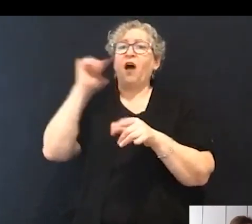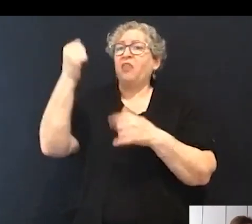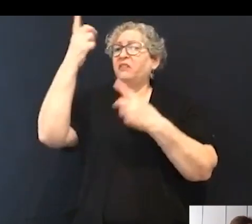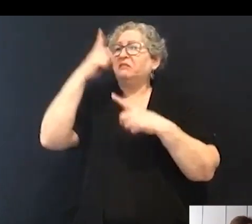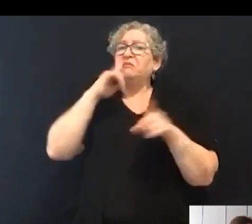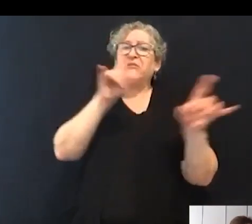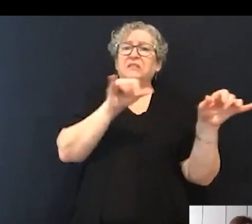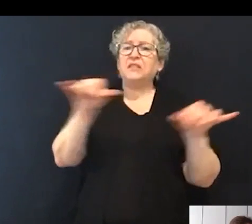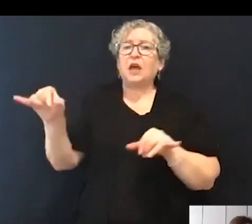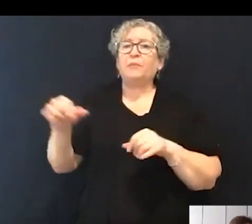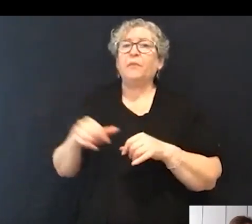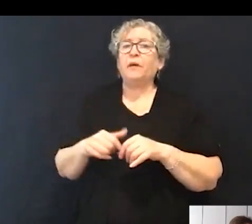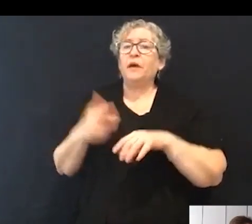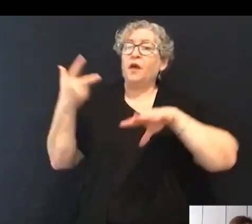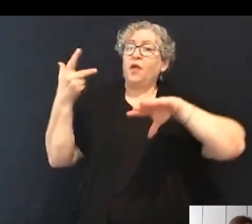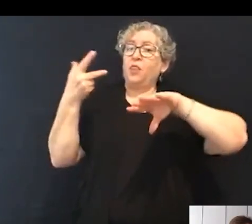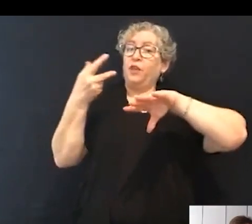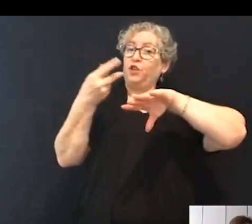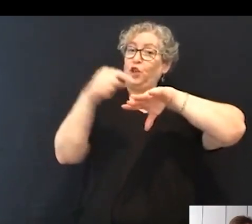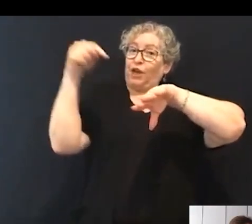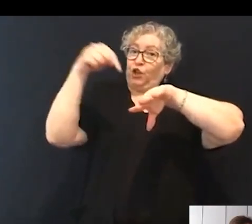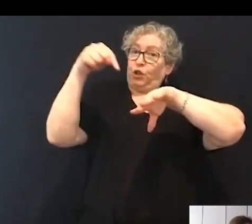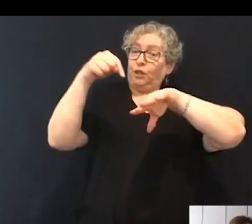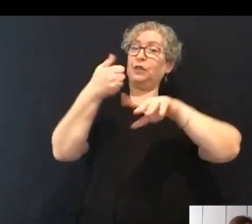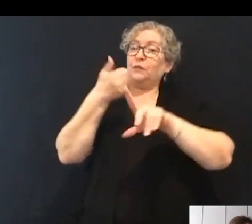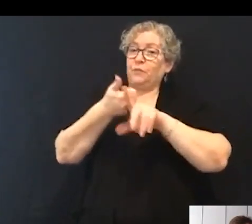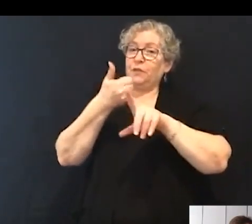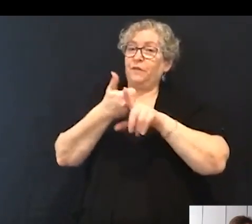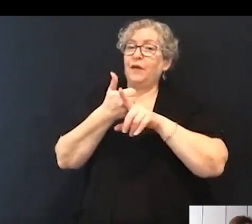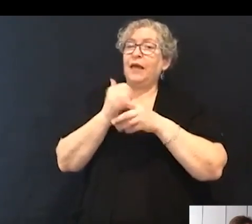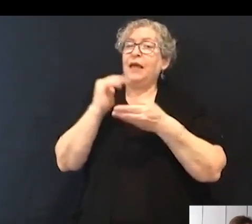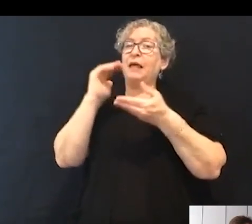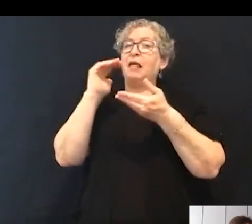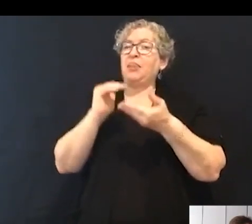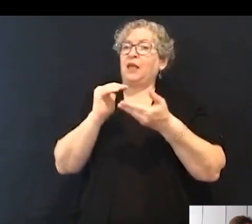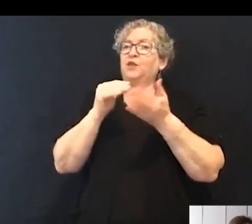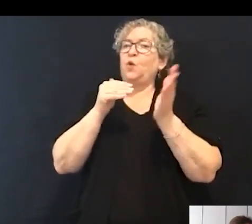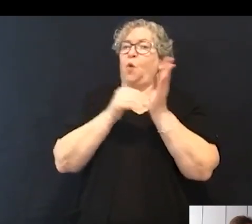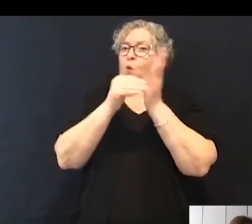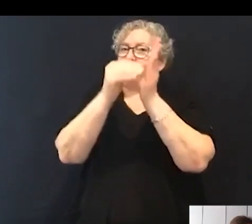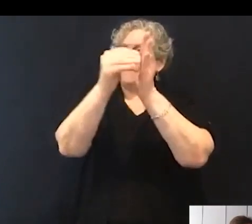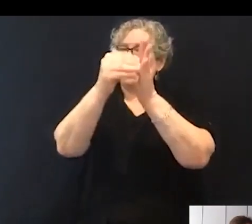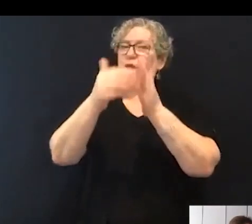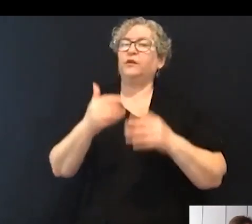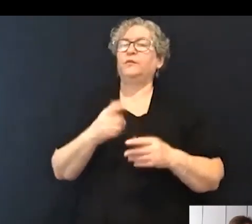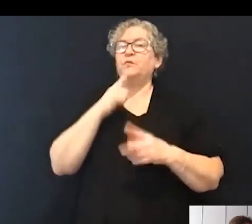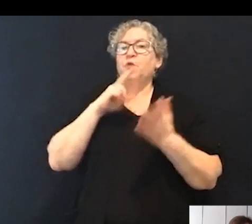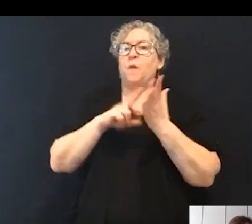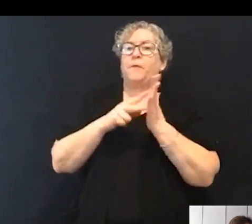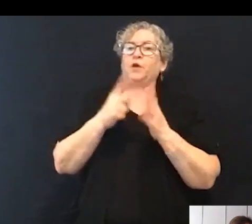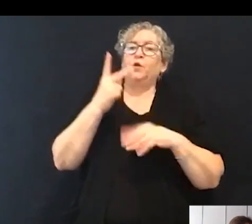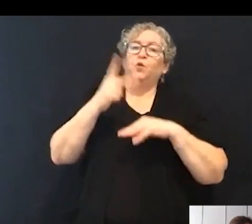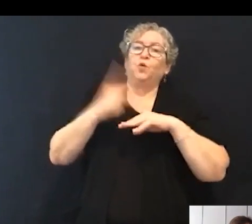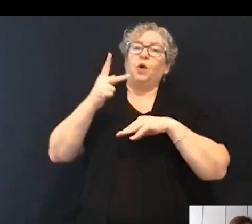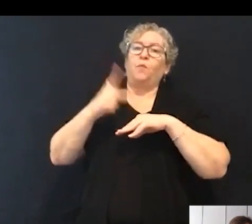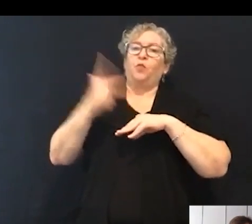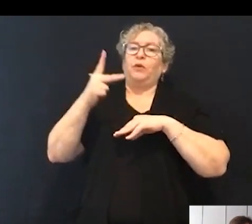The injection, however, is likely less frequent. So two to three injections per year